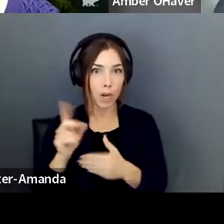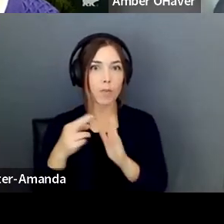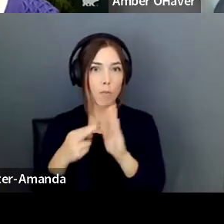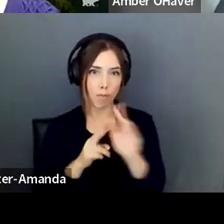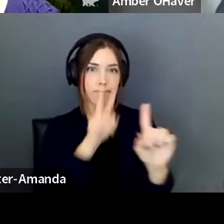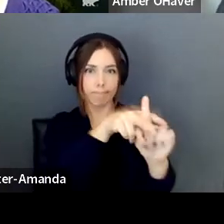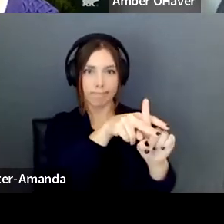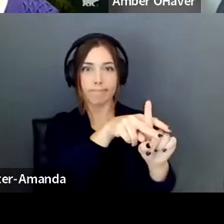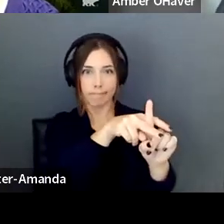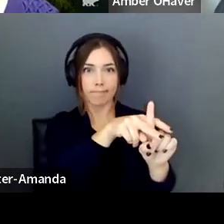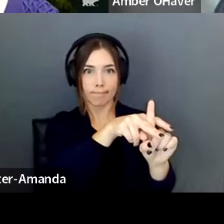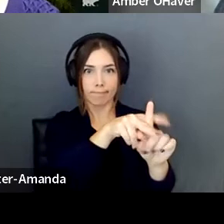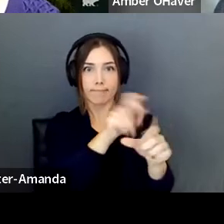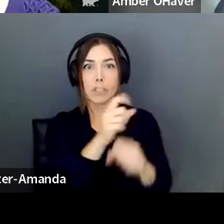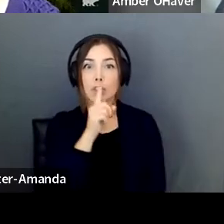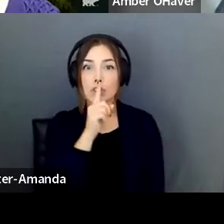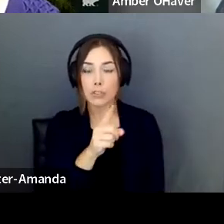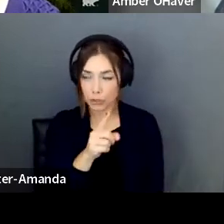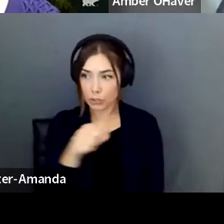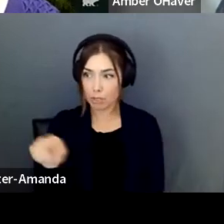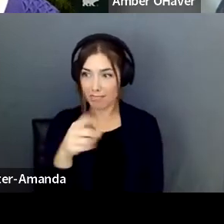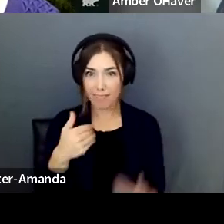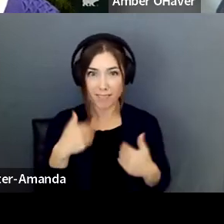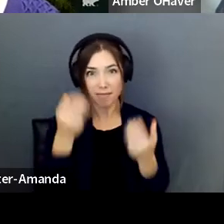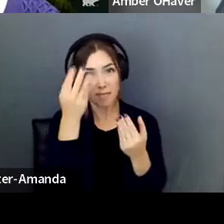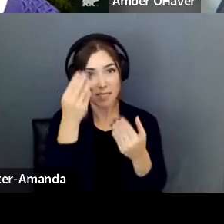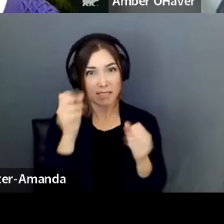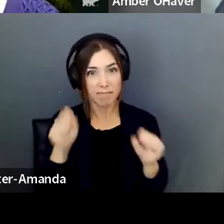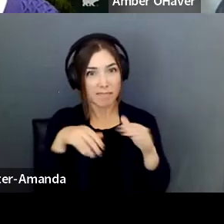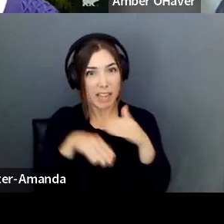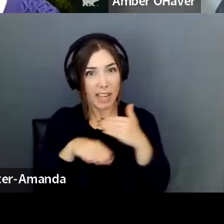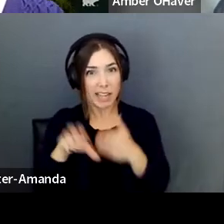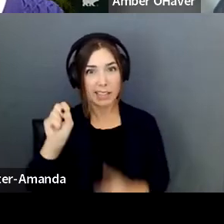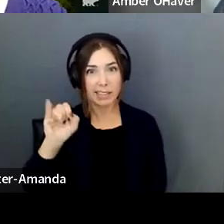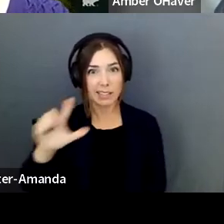And ensuring that they have information to access the CIL in their area so they can get